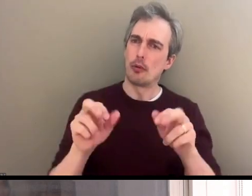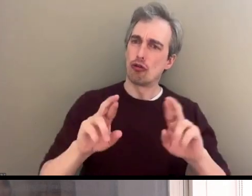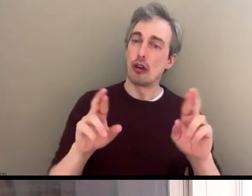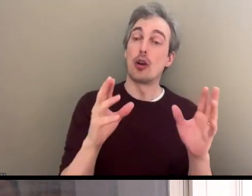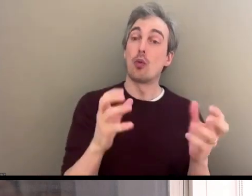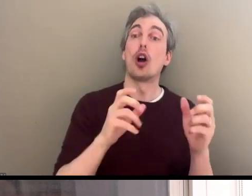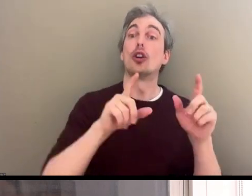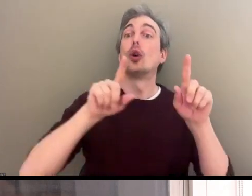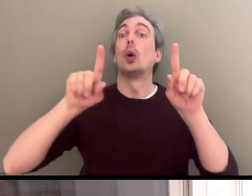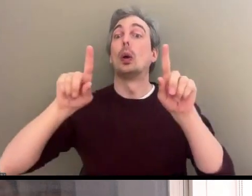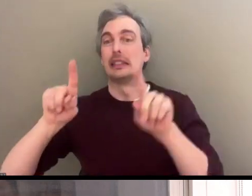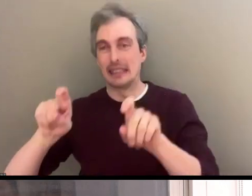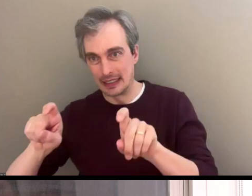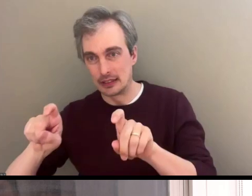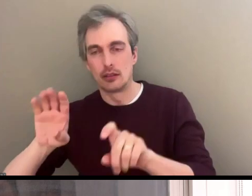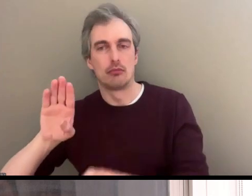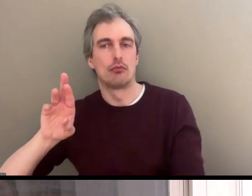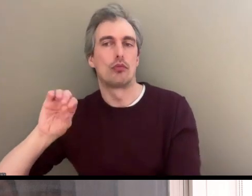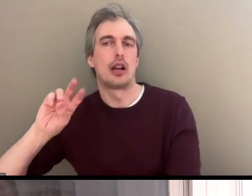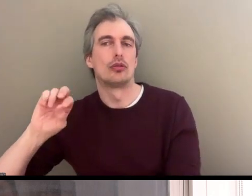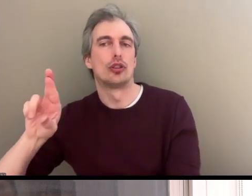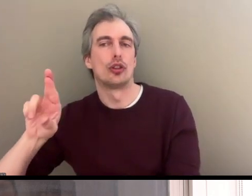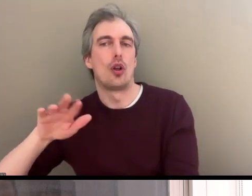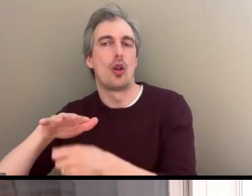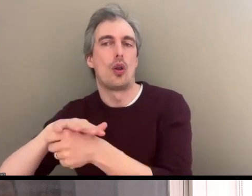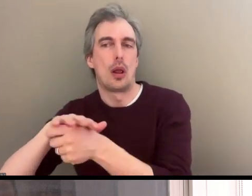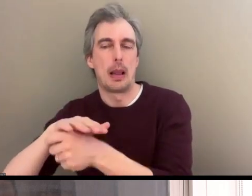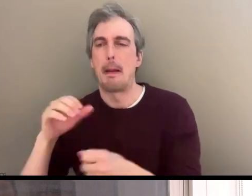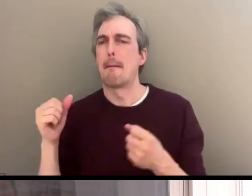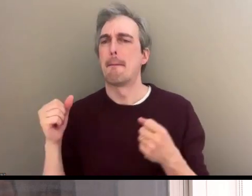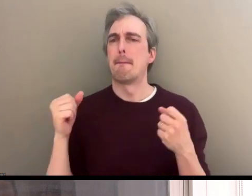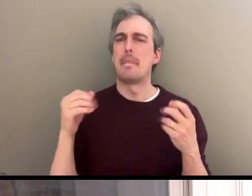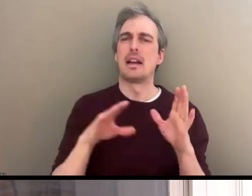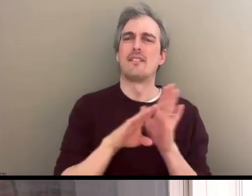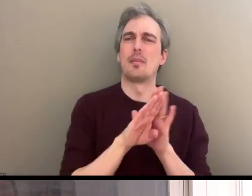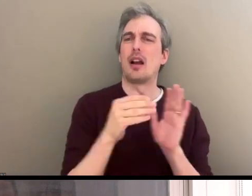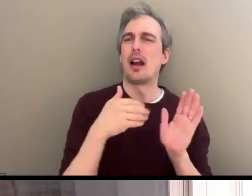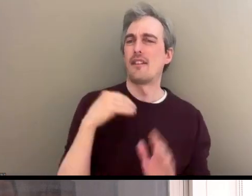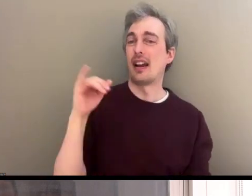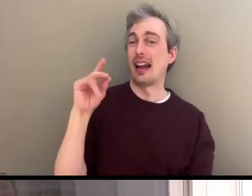Many developers have their IDE either on one monitor or half their screen, and